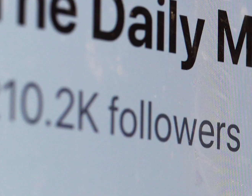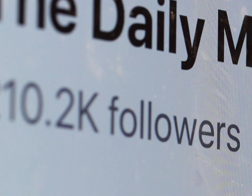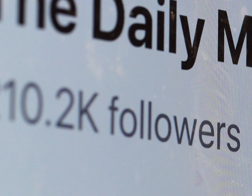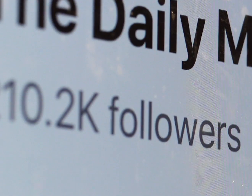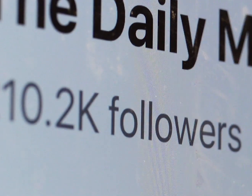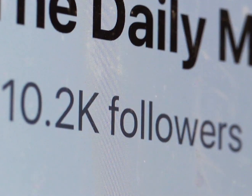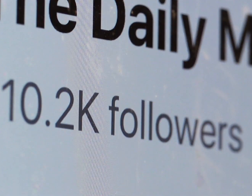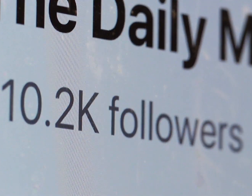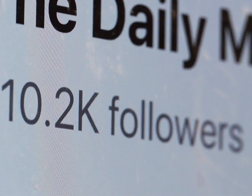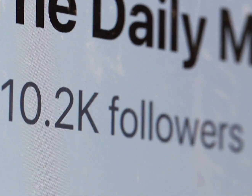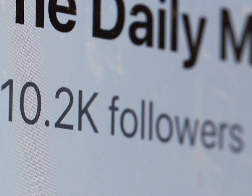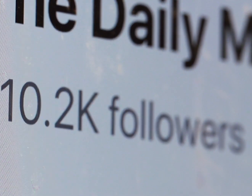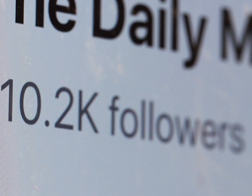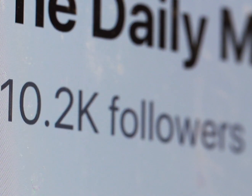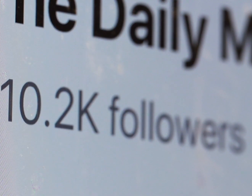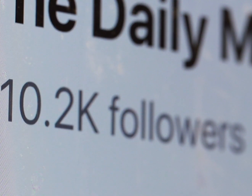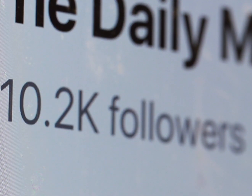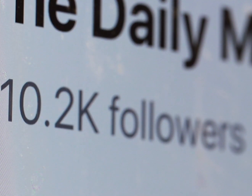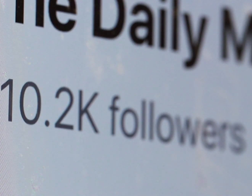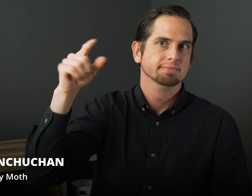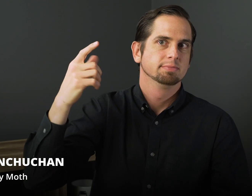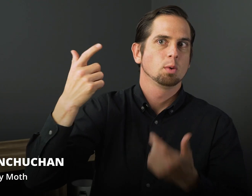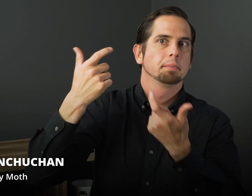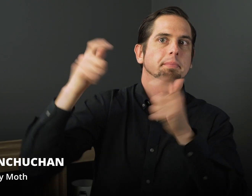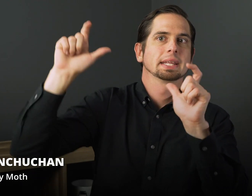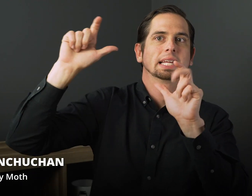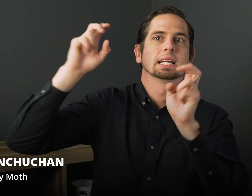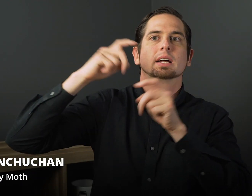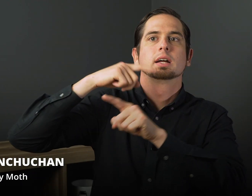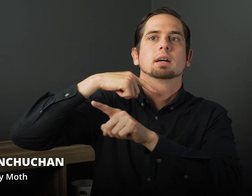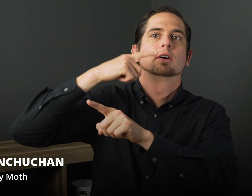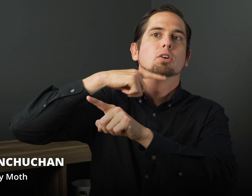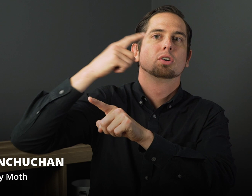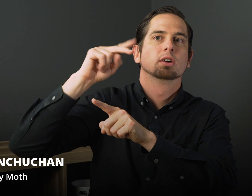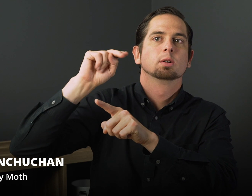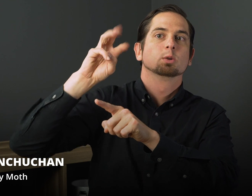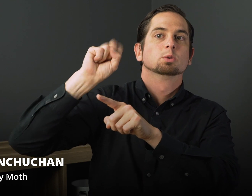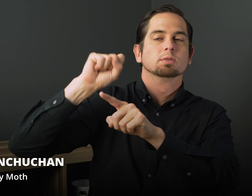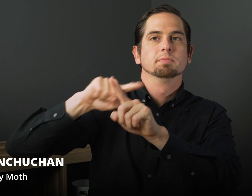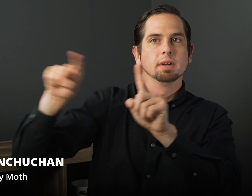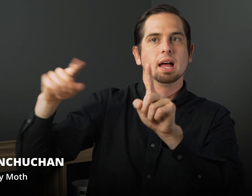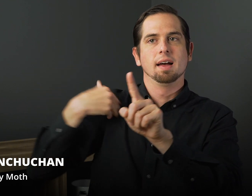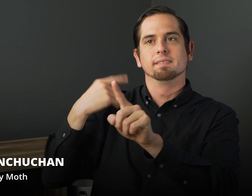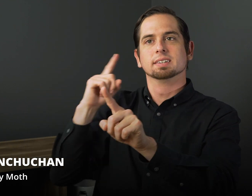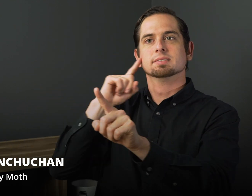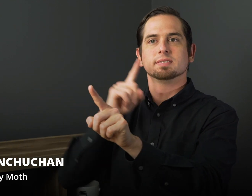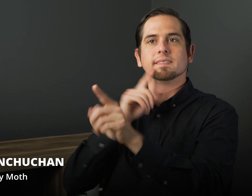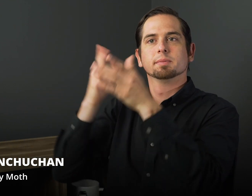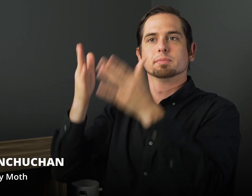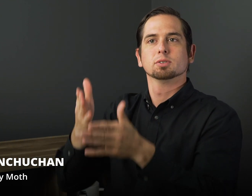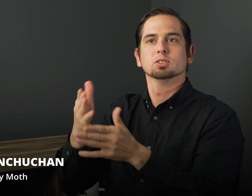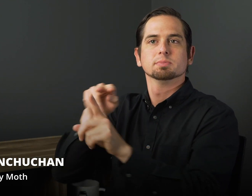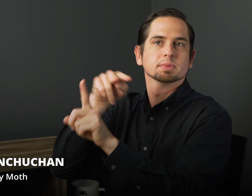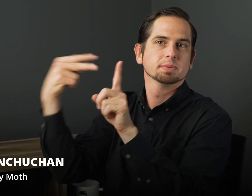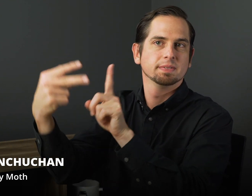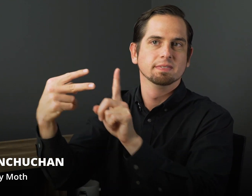among deaf and hard of hearing Americans. "I'm covering the big news in the hearing community, but also the deaf person's perspective.